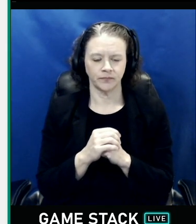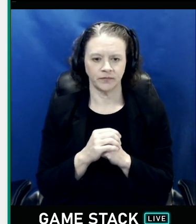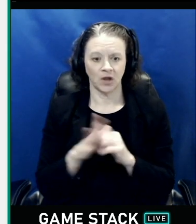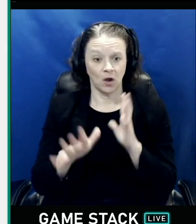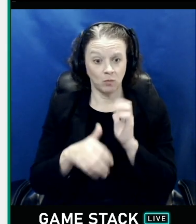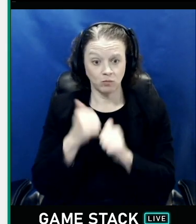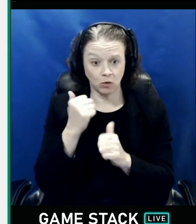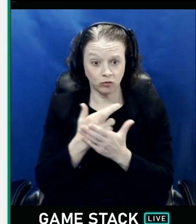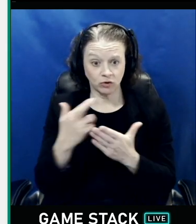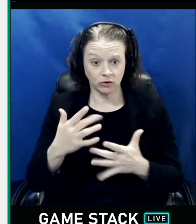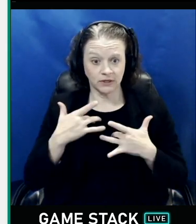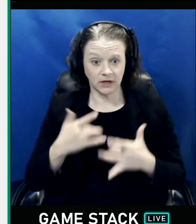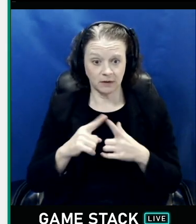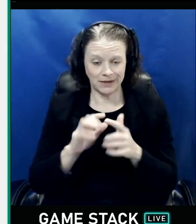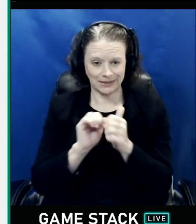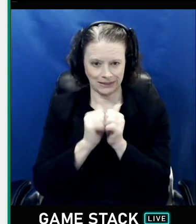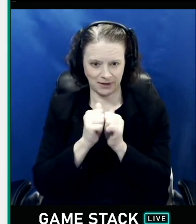Most resources are competitively shared.